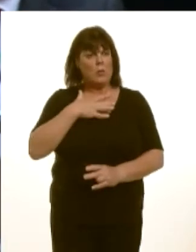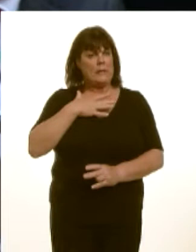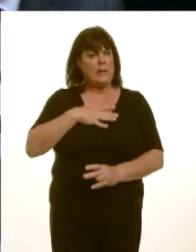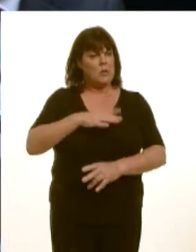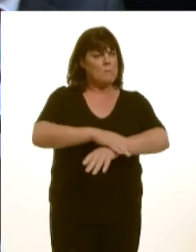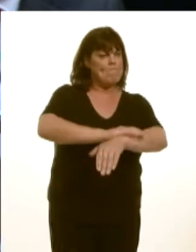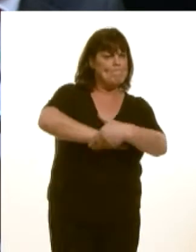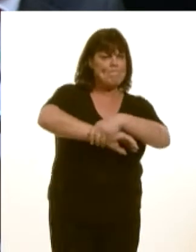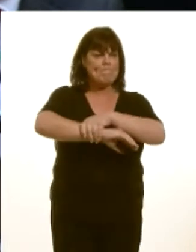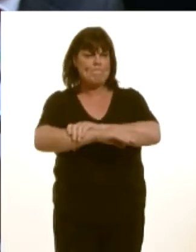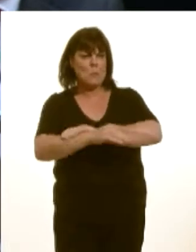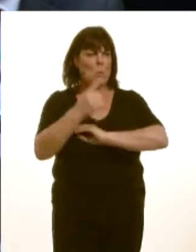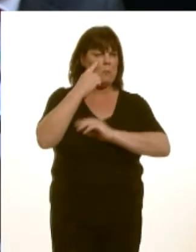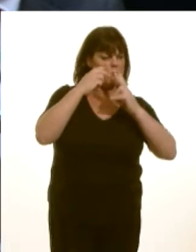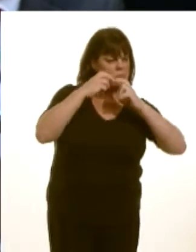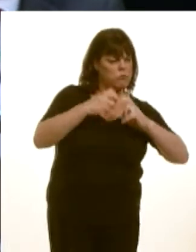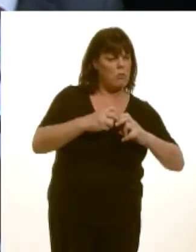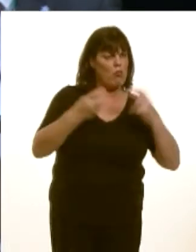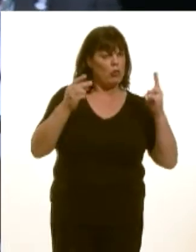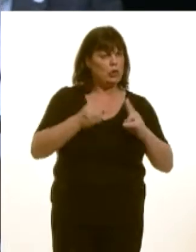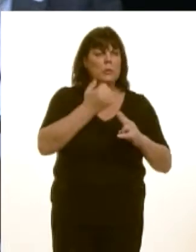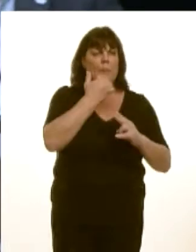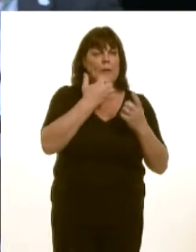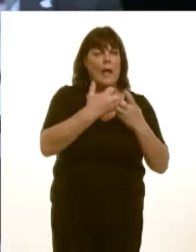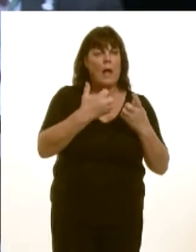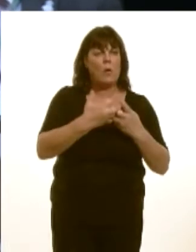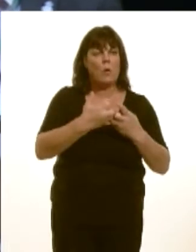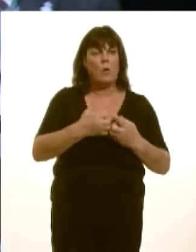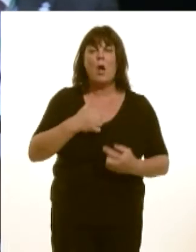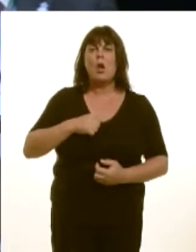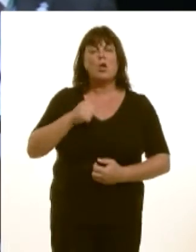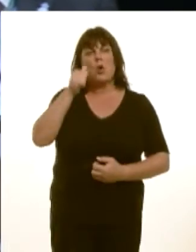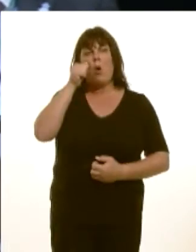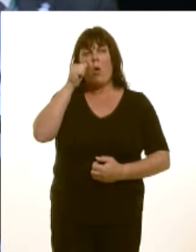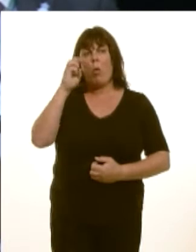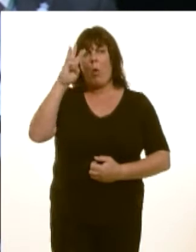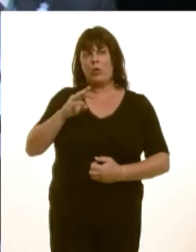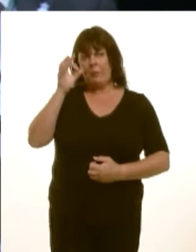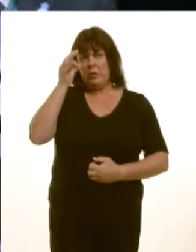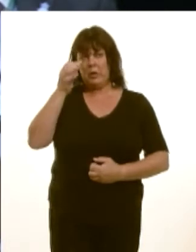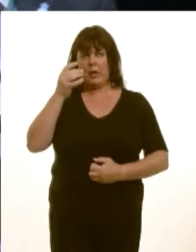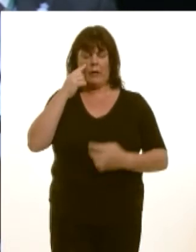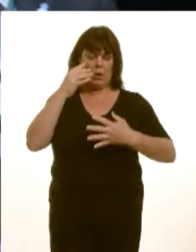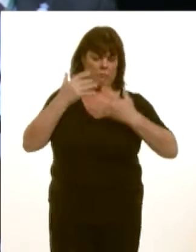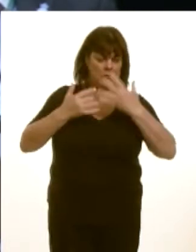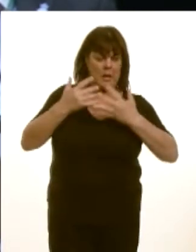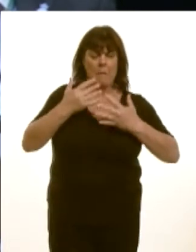The Government did establish the Welsh Initiative for Stillbirth Reduction, which was charged with implementing the committee’s recommendations.